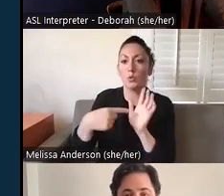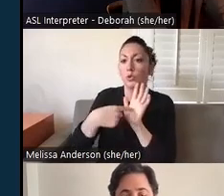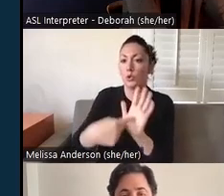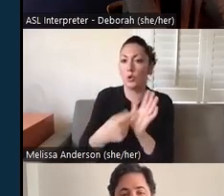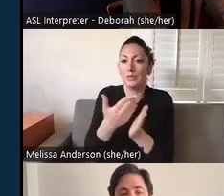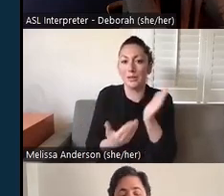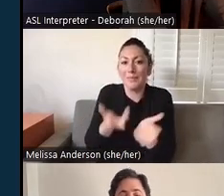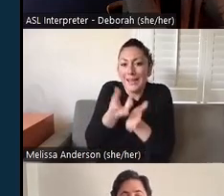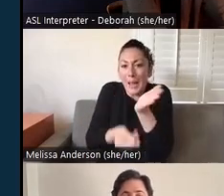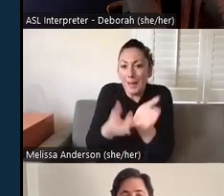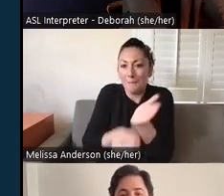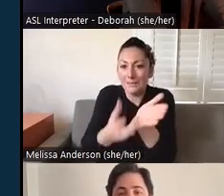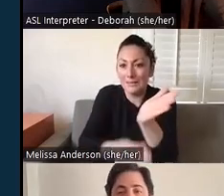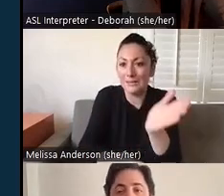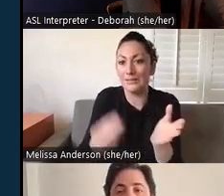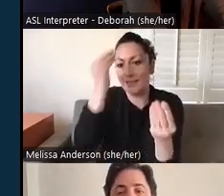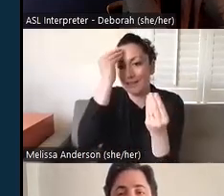sorry, challenges TO heathcare literacy.